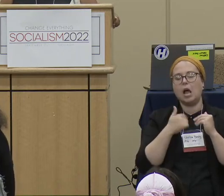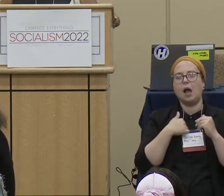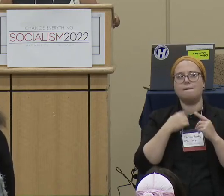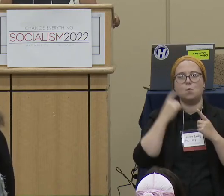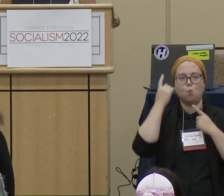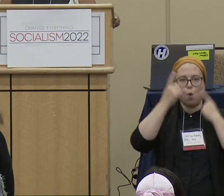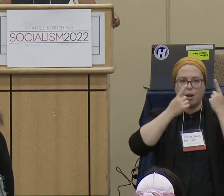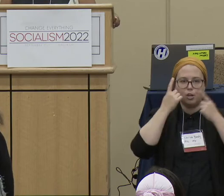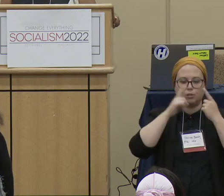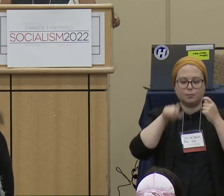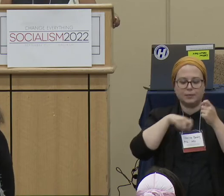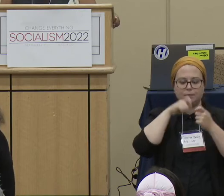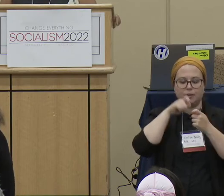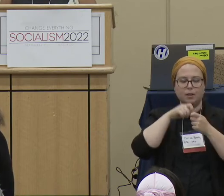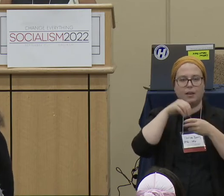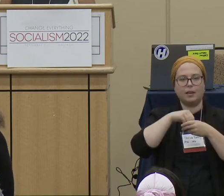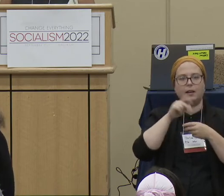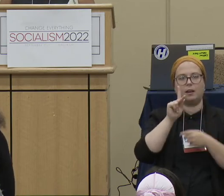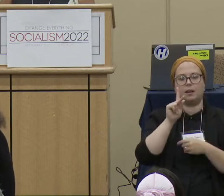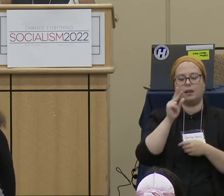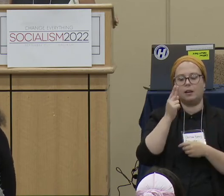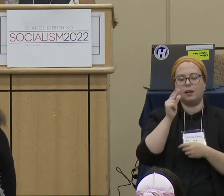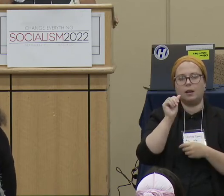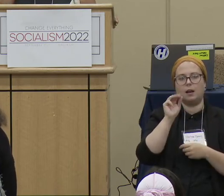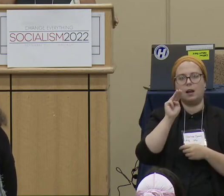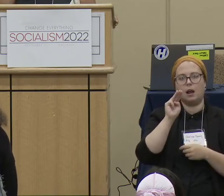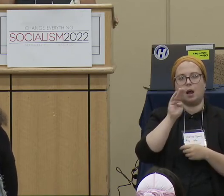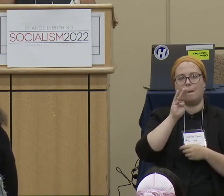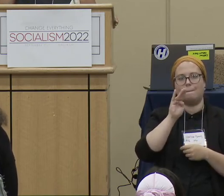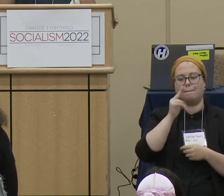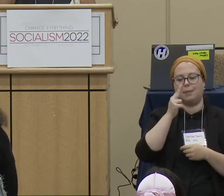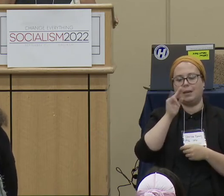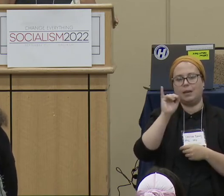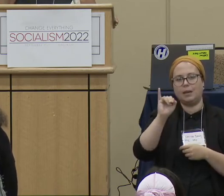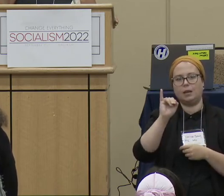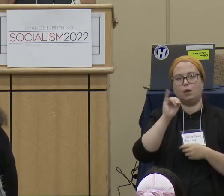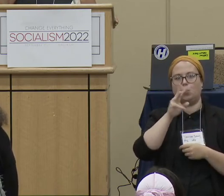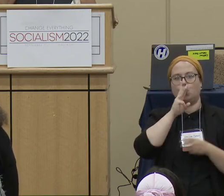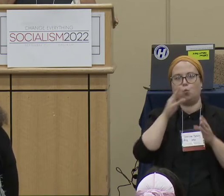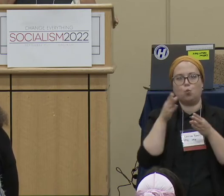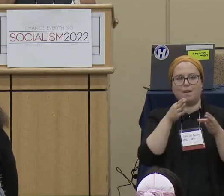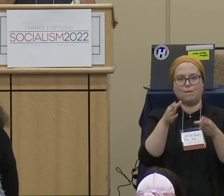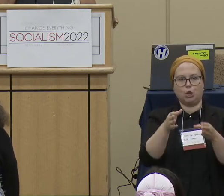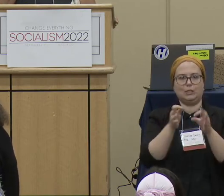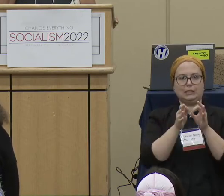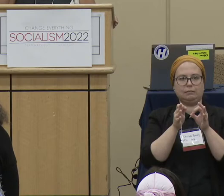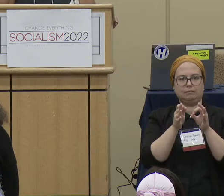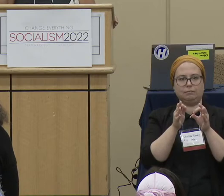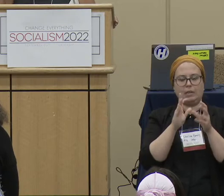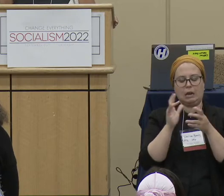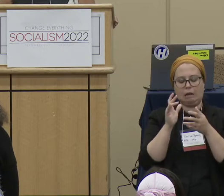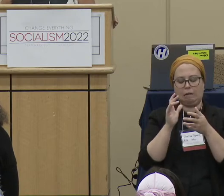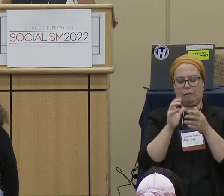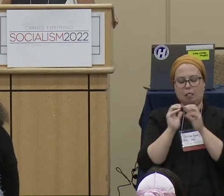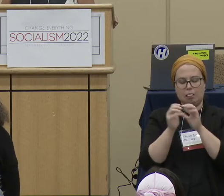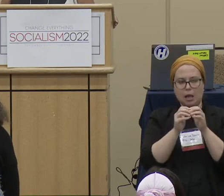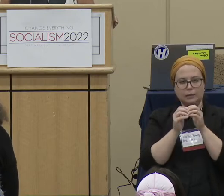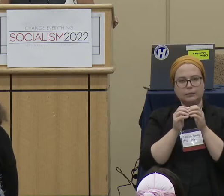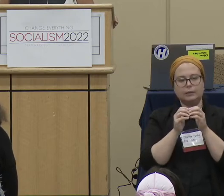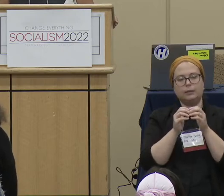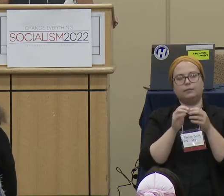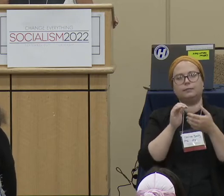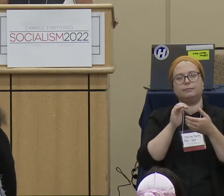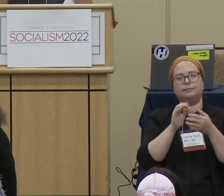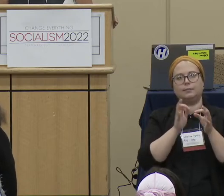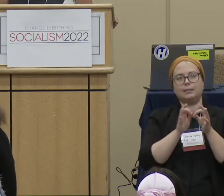speaking of Black feminist s, I wonder in particular in the